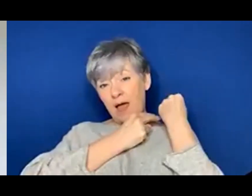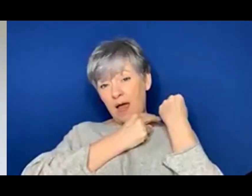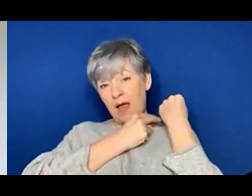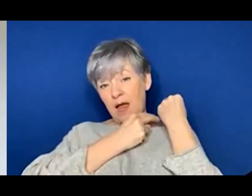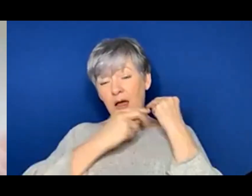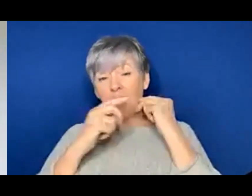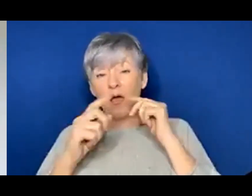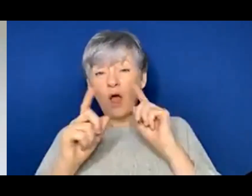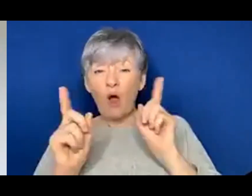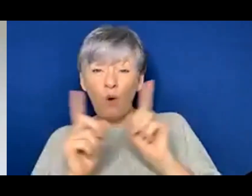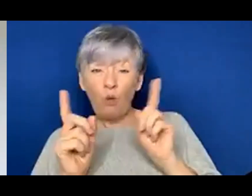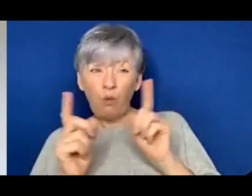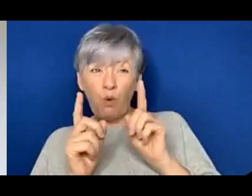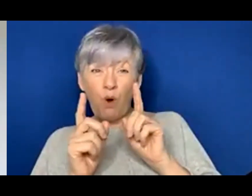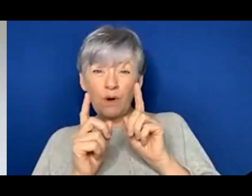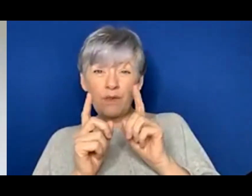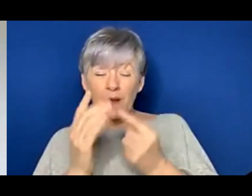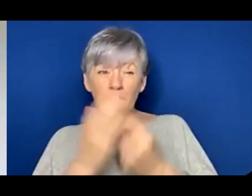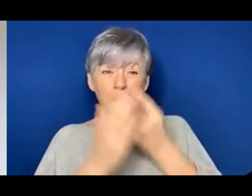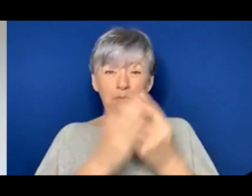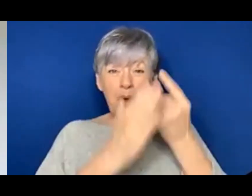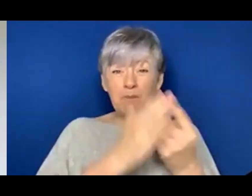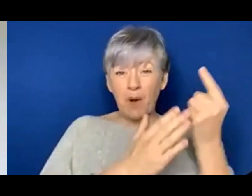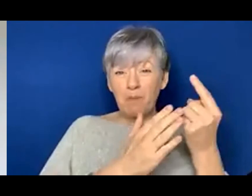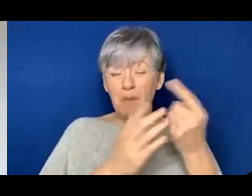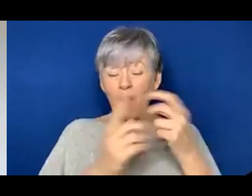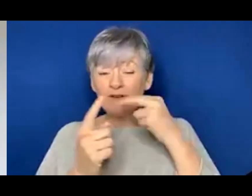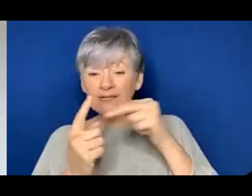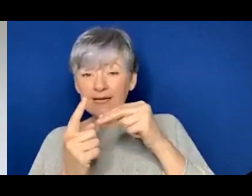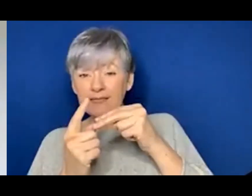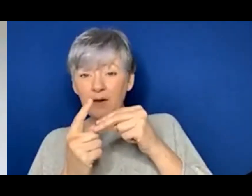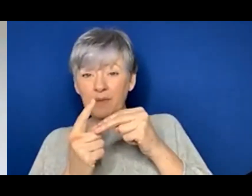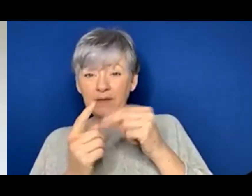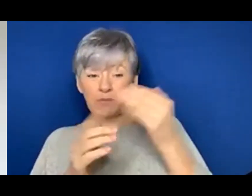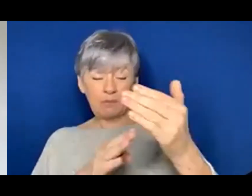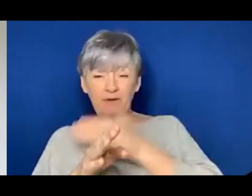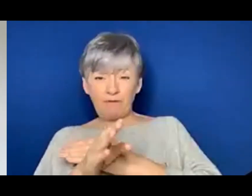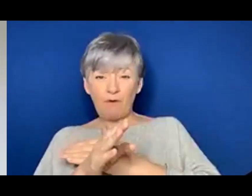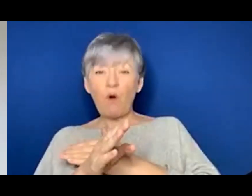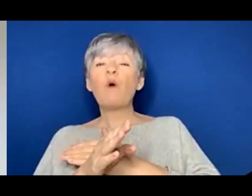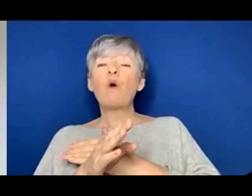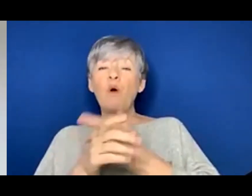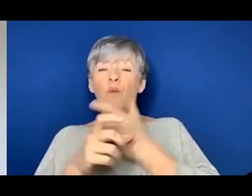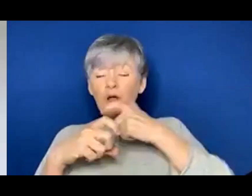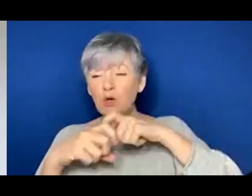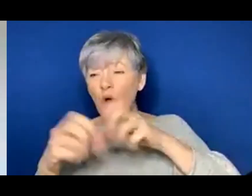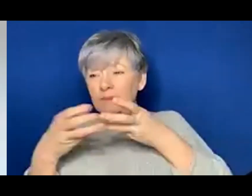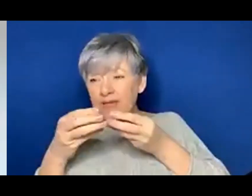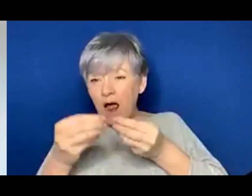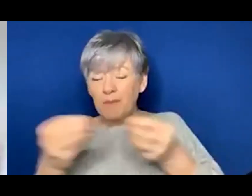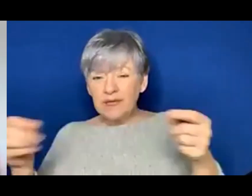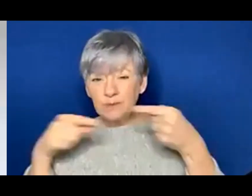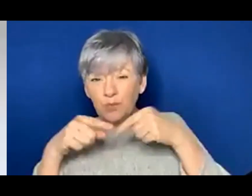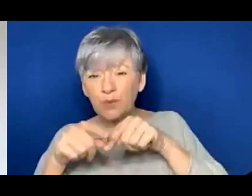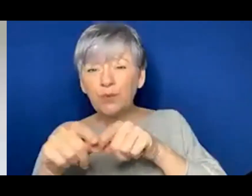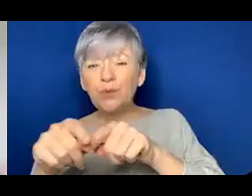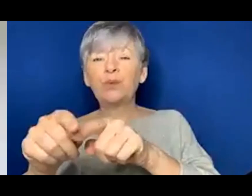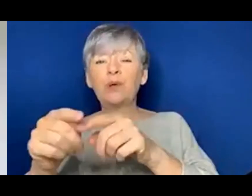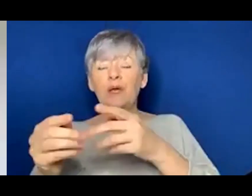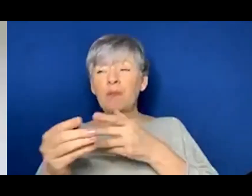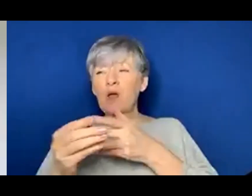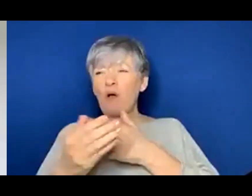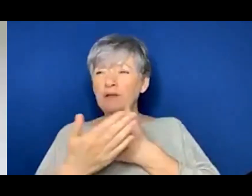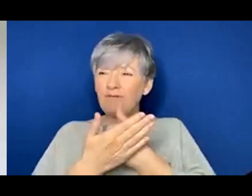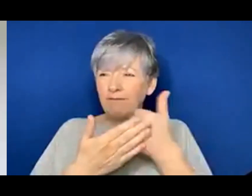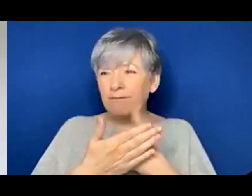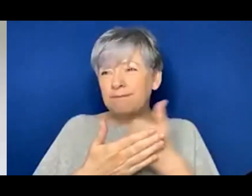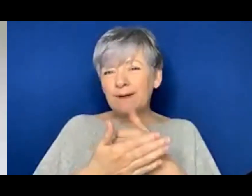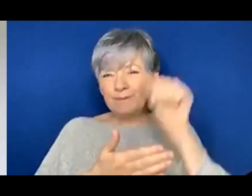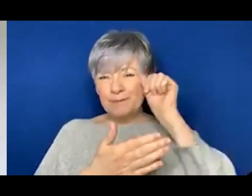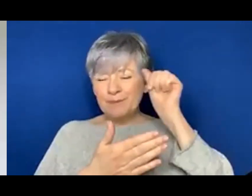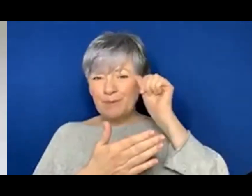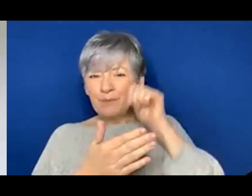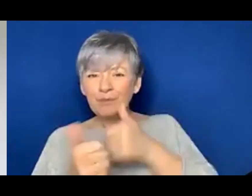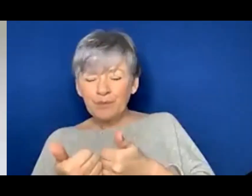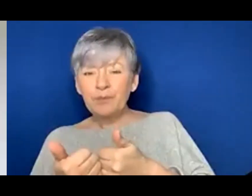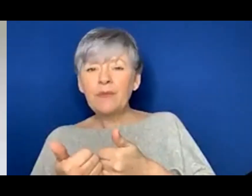that autistic earlier, so this is when he was diagnosed. So, he pins it down to